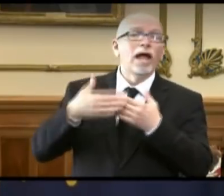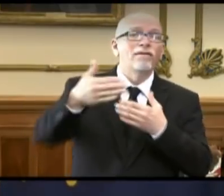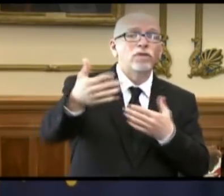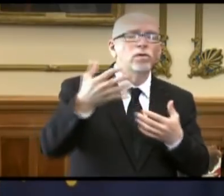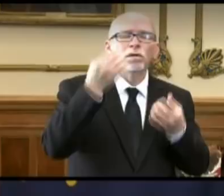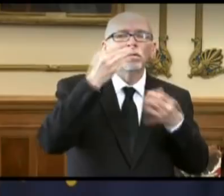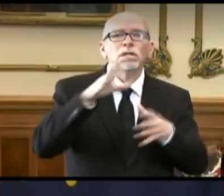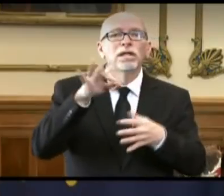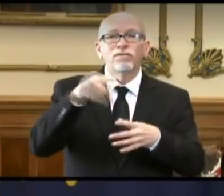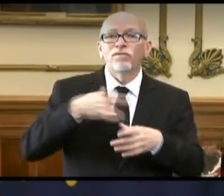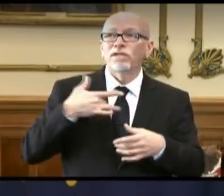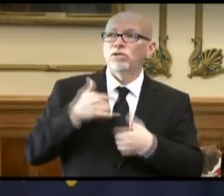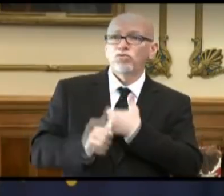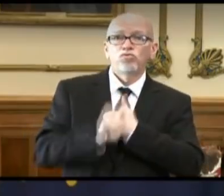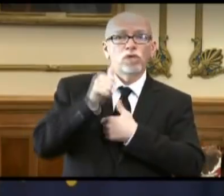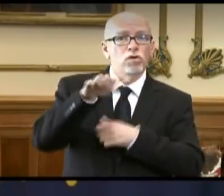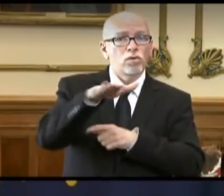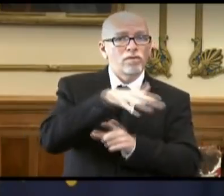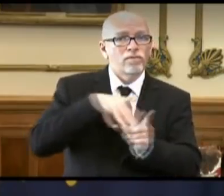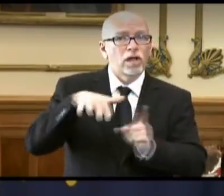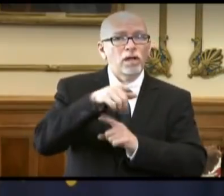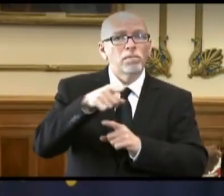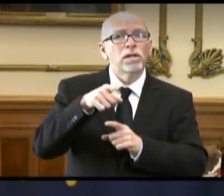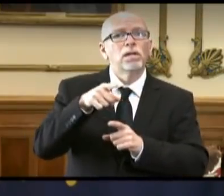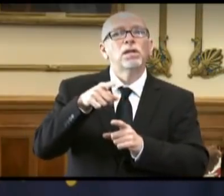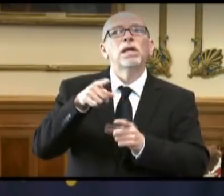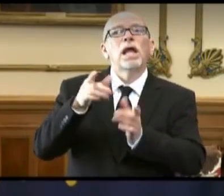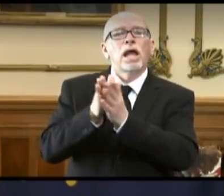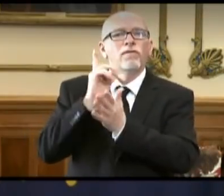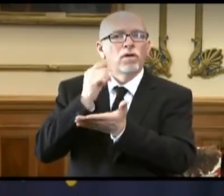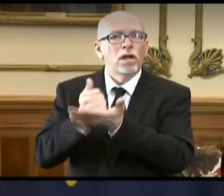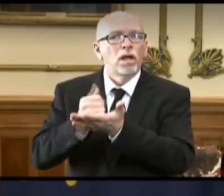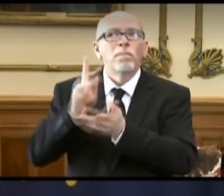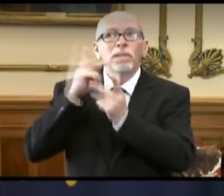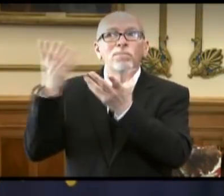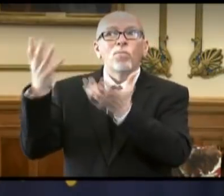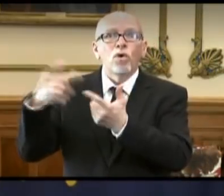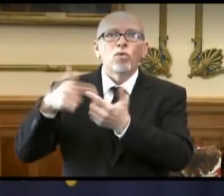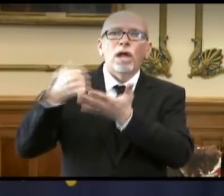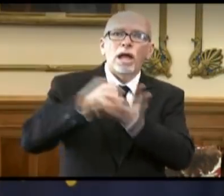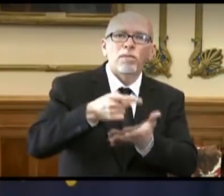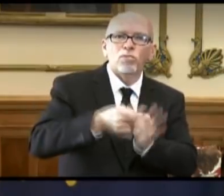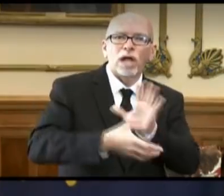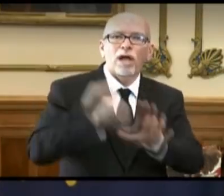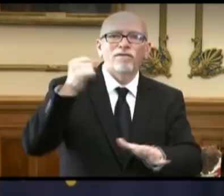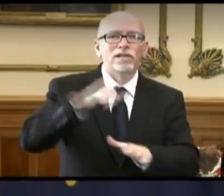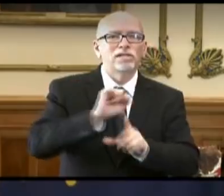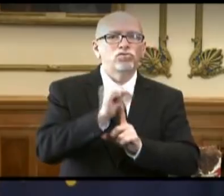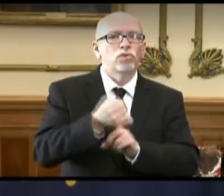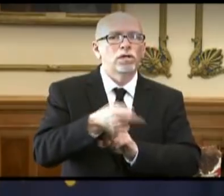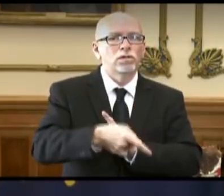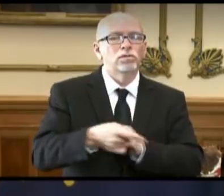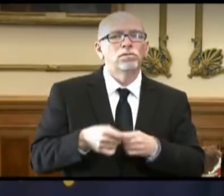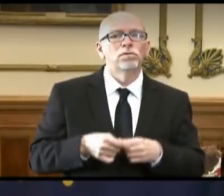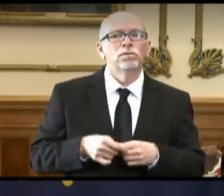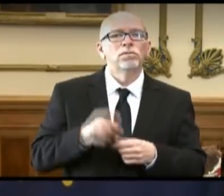WHETHER IT IS DURING THIS COVID 19 LONG EXPERIENCE OR WHAT'S BEFORE OR COME AFTER THIS. THERE ARE PEOPLE WHO ARE WILLING